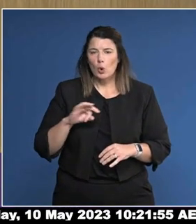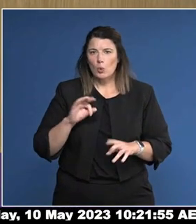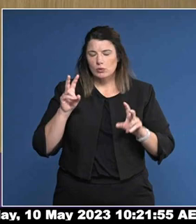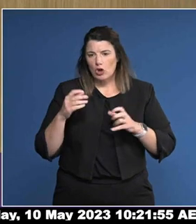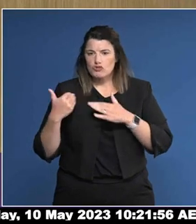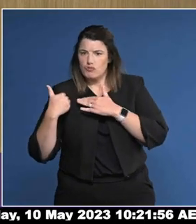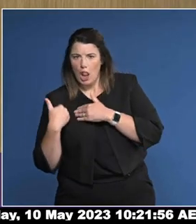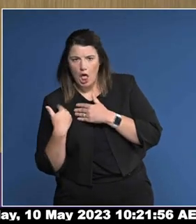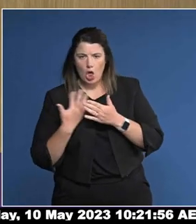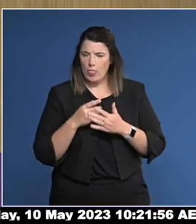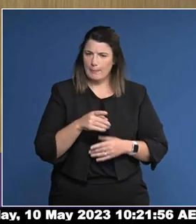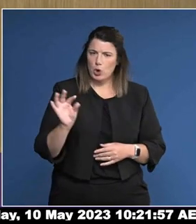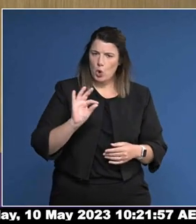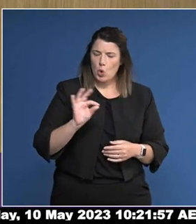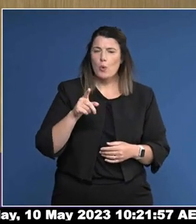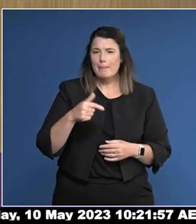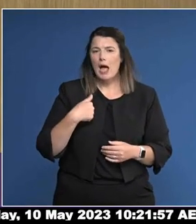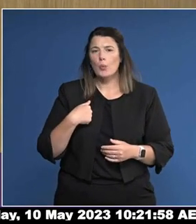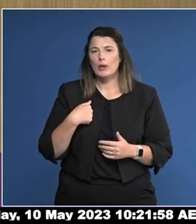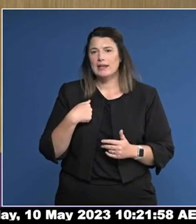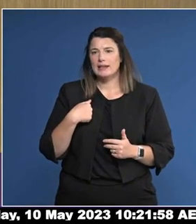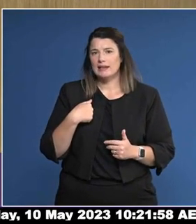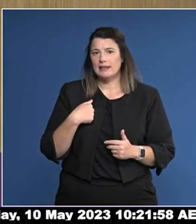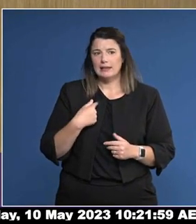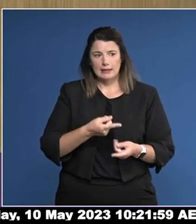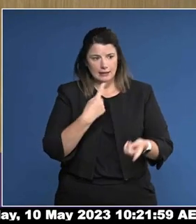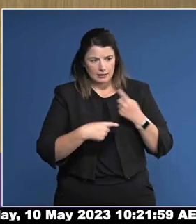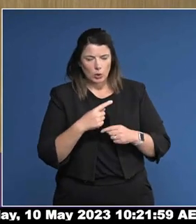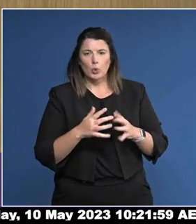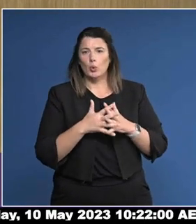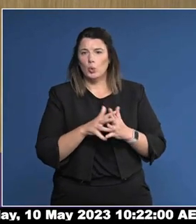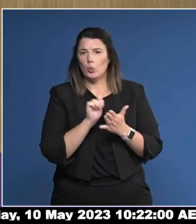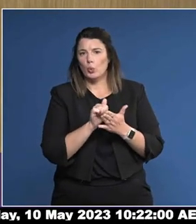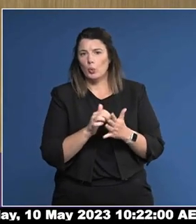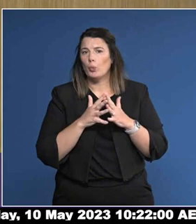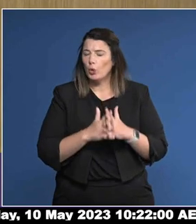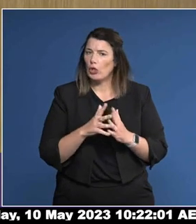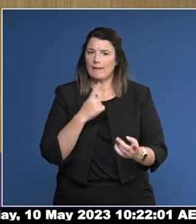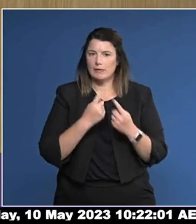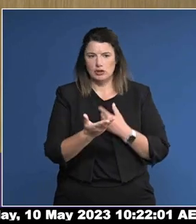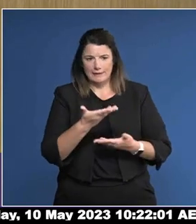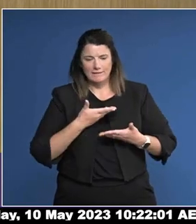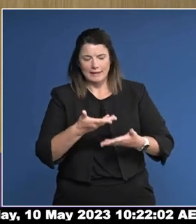certainly value the information that they can provide about what they're seeing in the